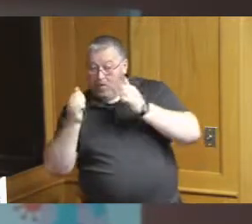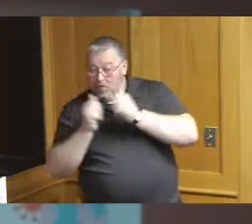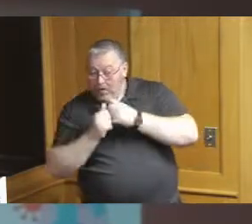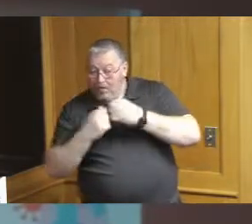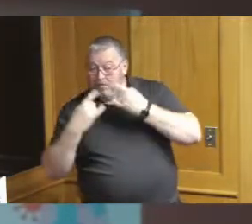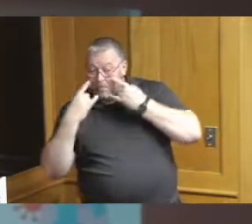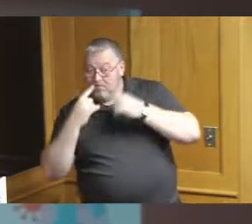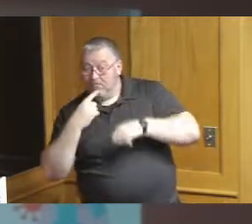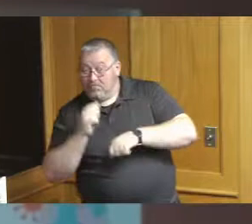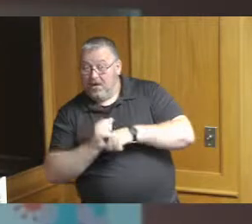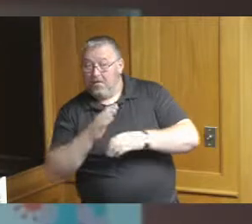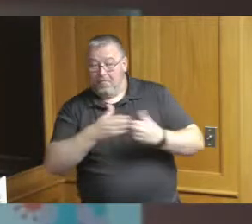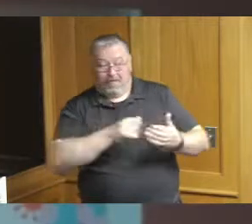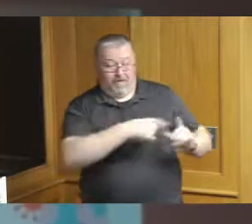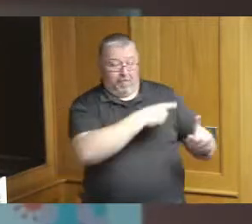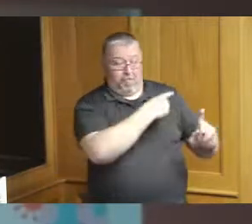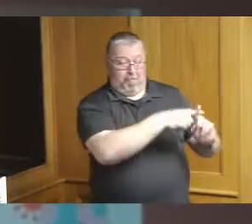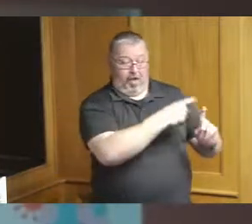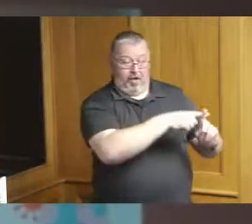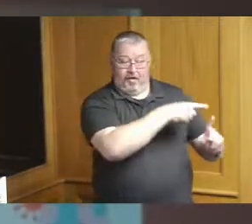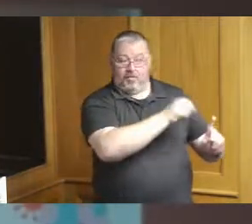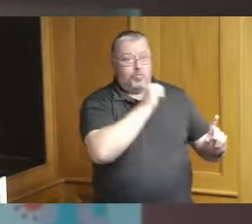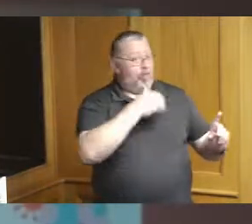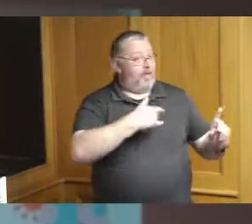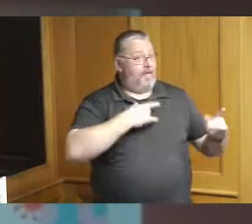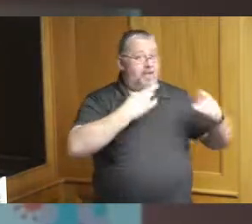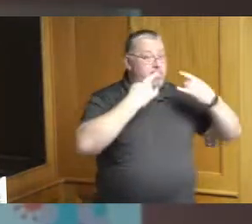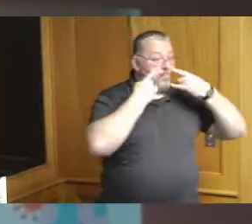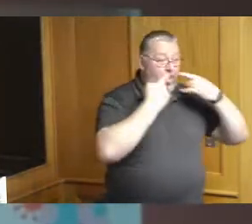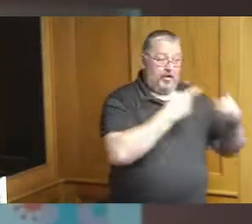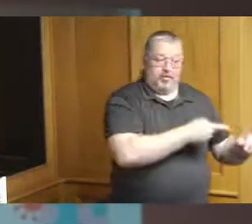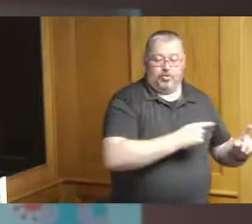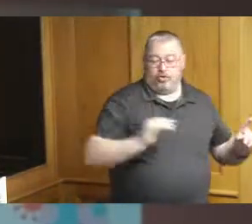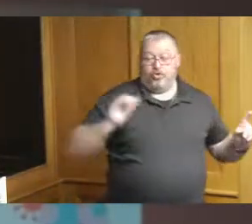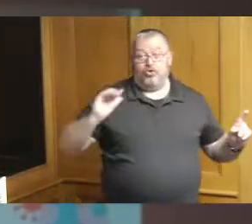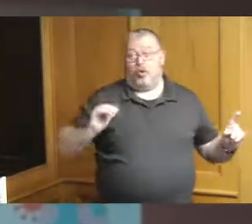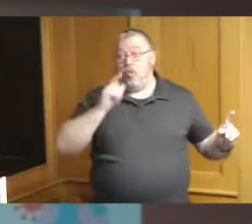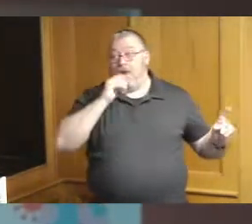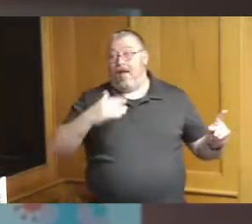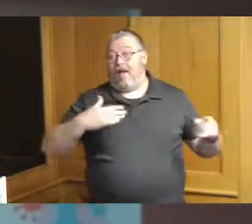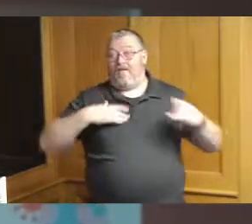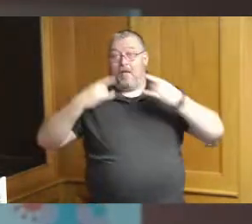even if the positive case does not have a mask on the child with the close contact with the mask